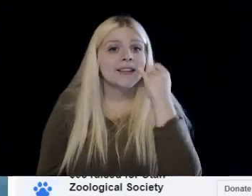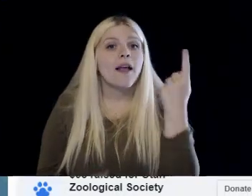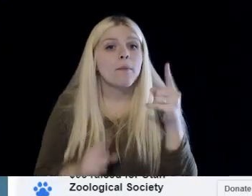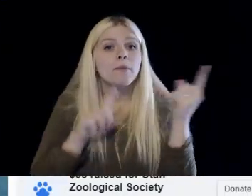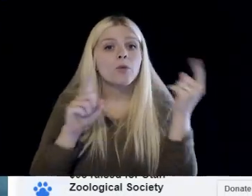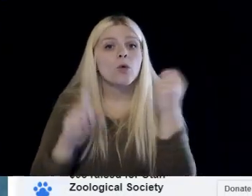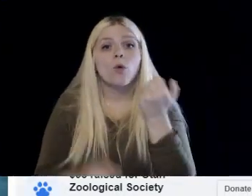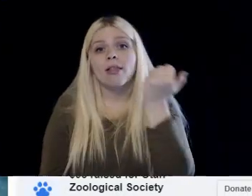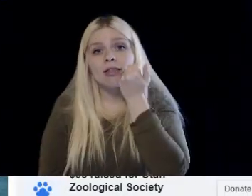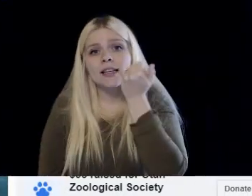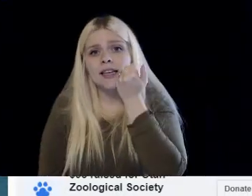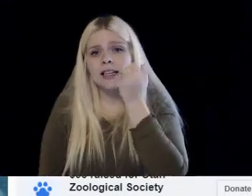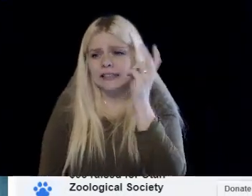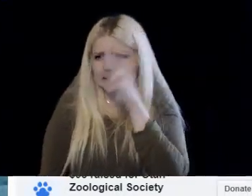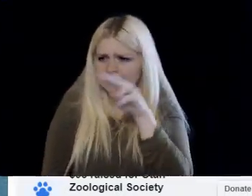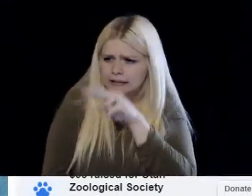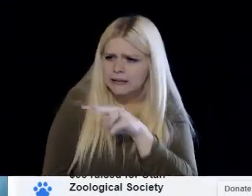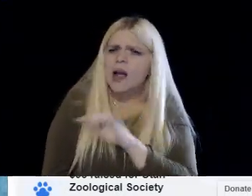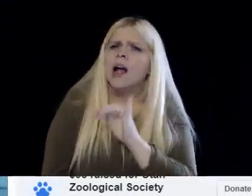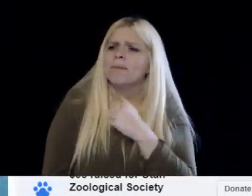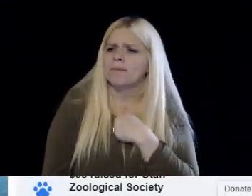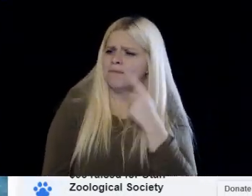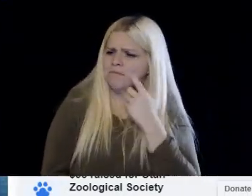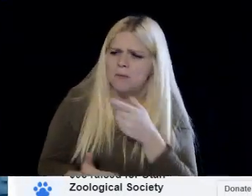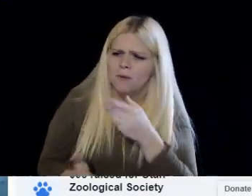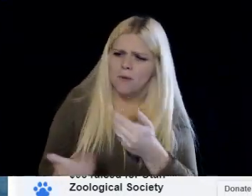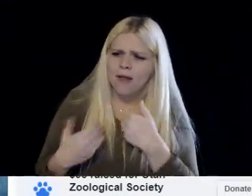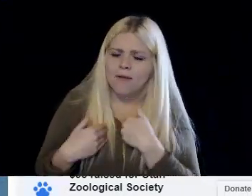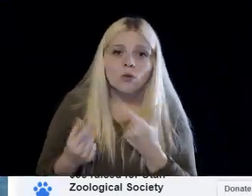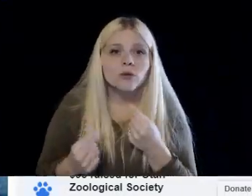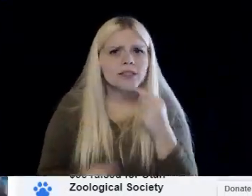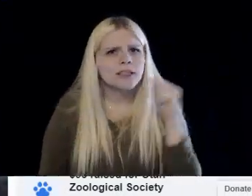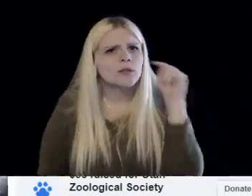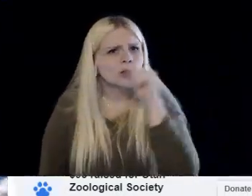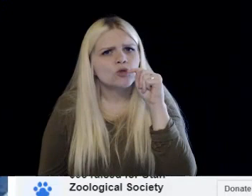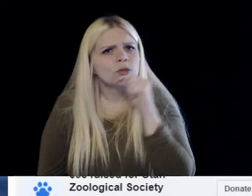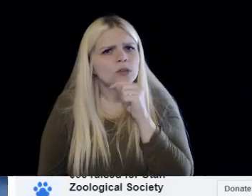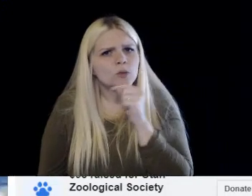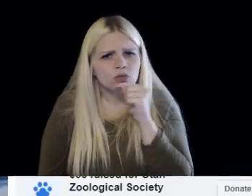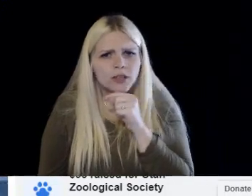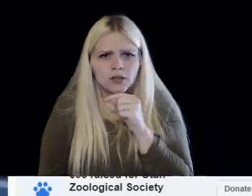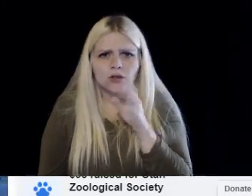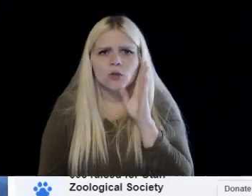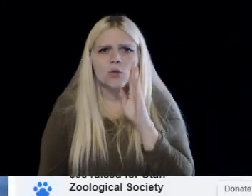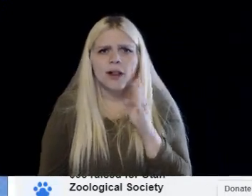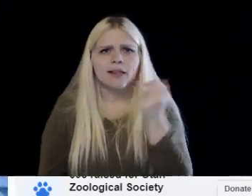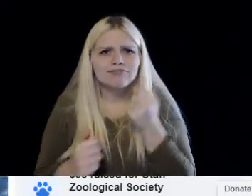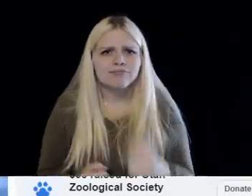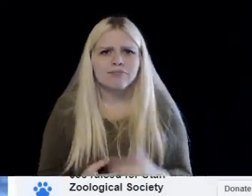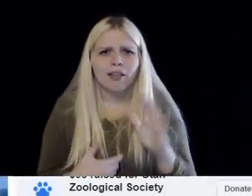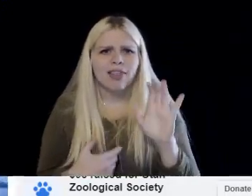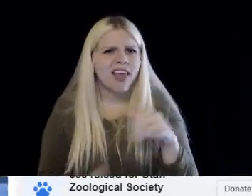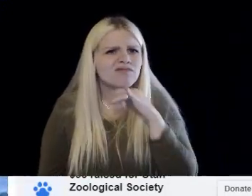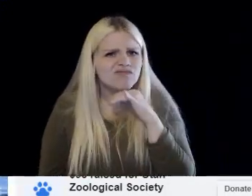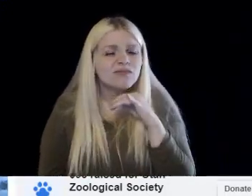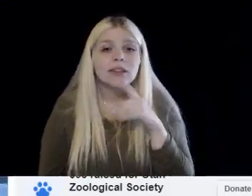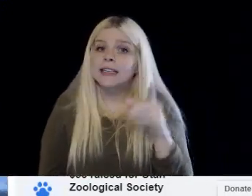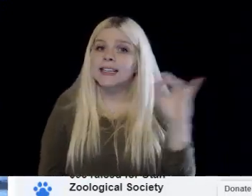might be developing gingivitis, what they're gonna tell you to do is- brush your teeth more. So that is exactly what we do for these guys. These guys are trained to allow us to brush their teeth